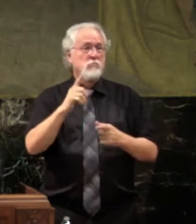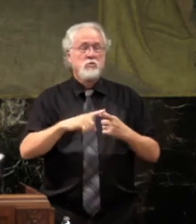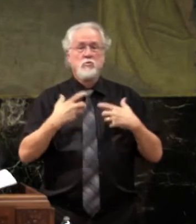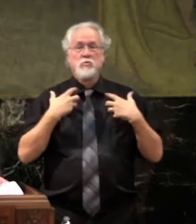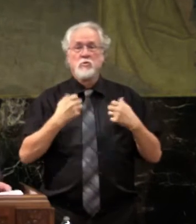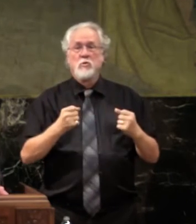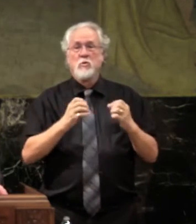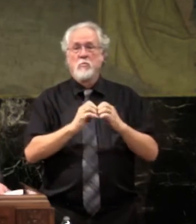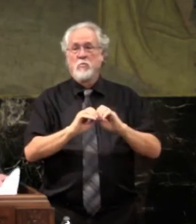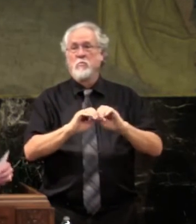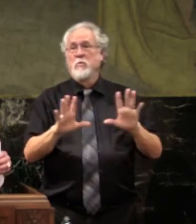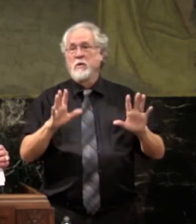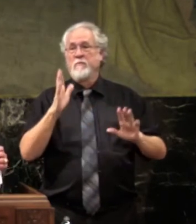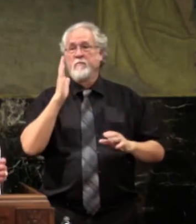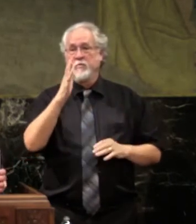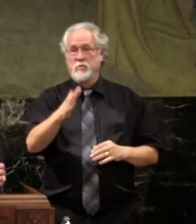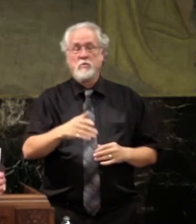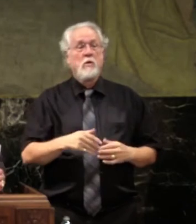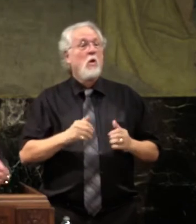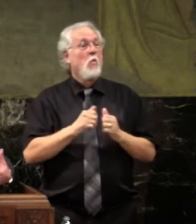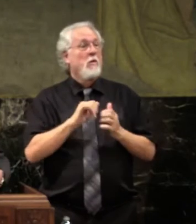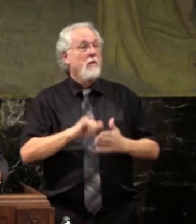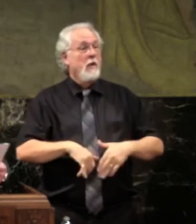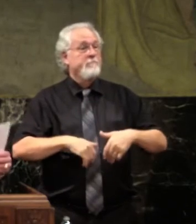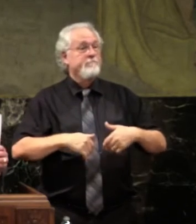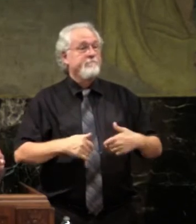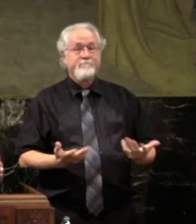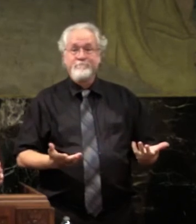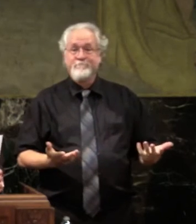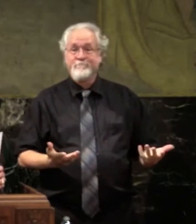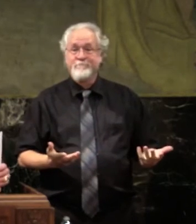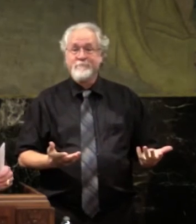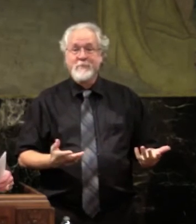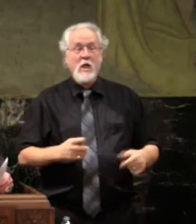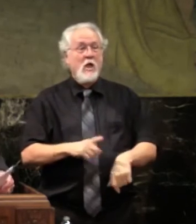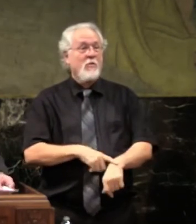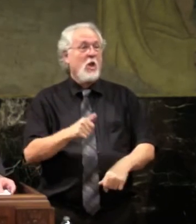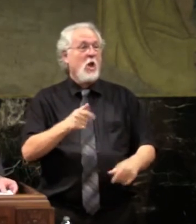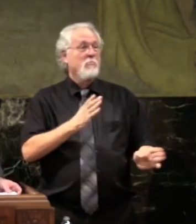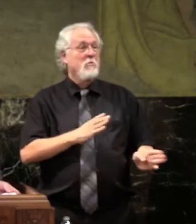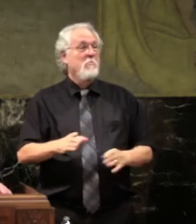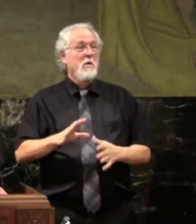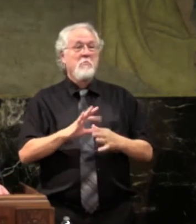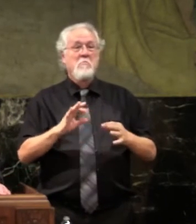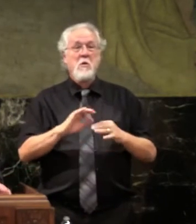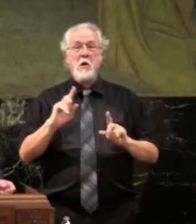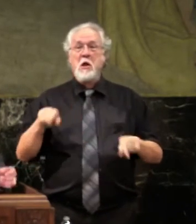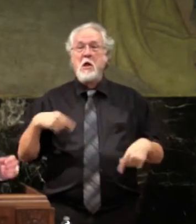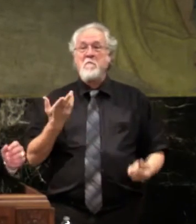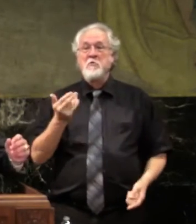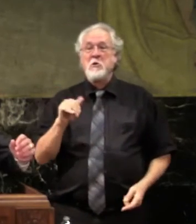brighter future and with that the longest prepared remarks I've ever had for a press conference